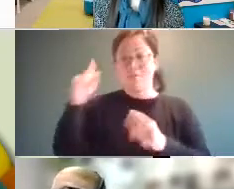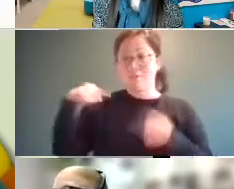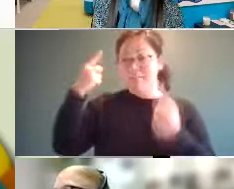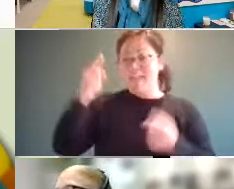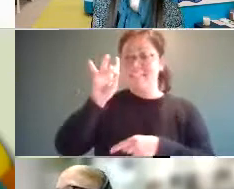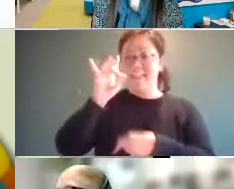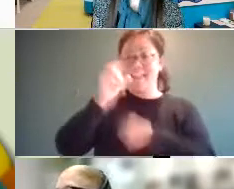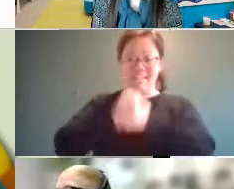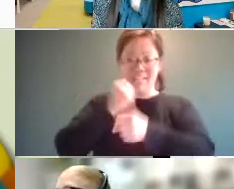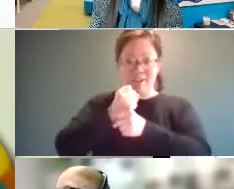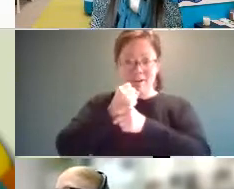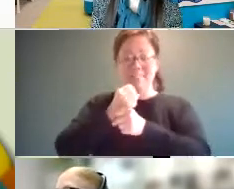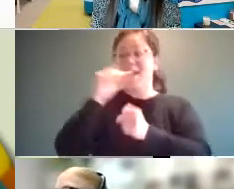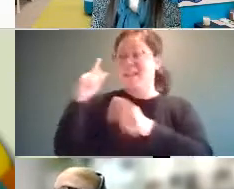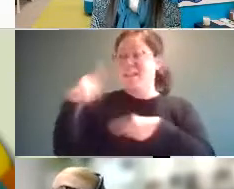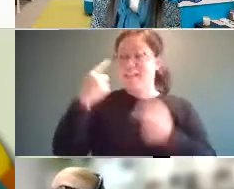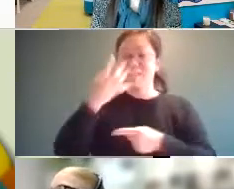I served as the Director of Translation.